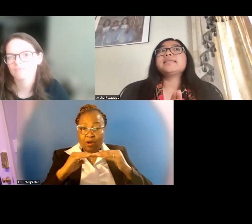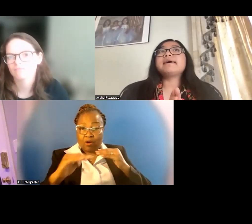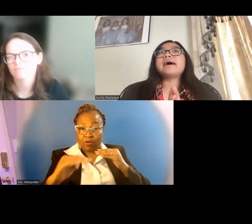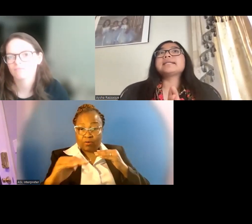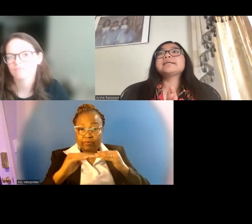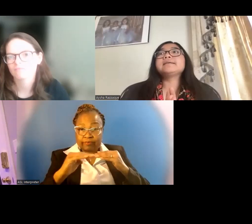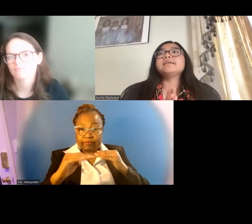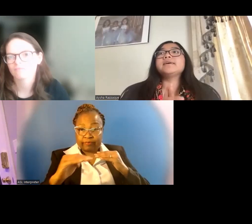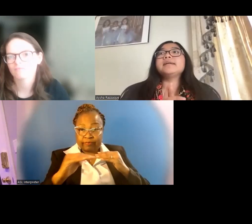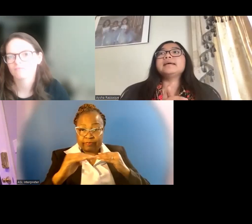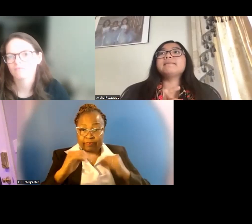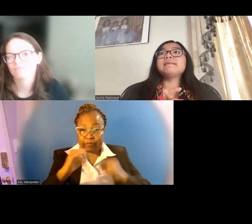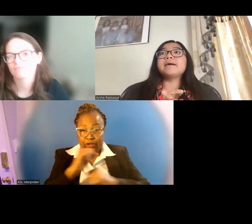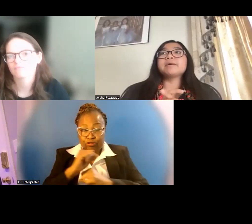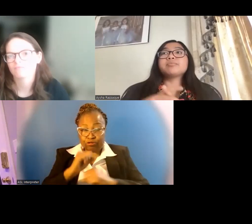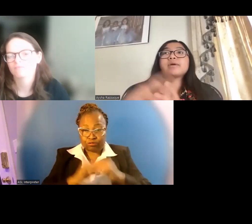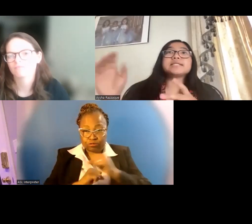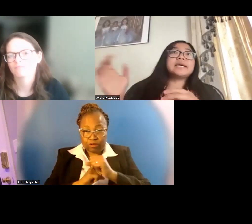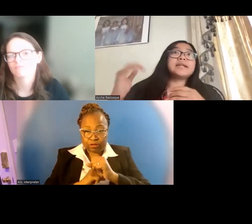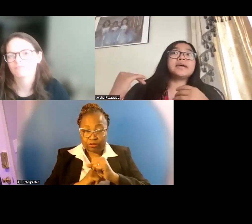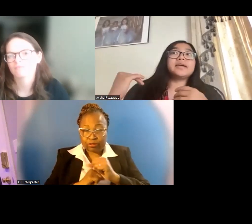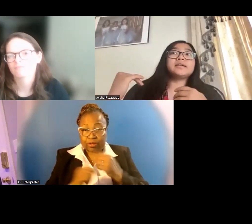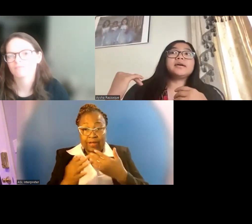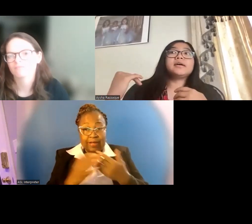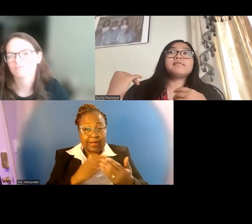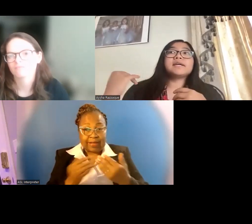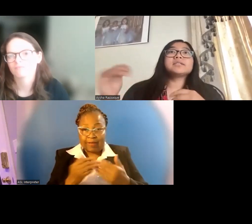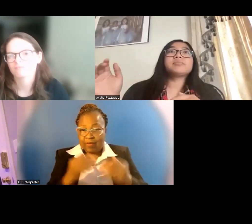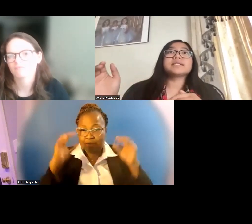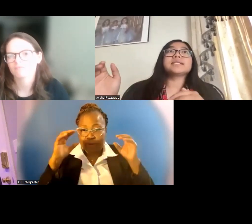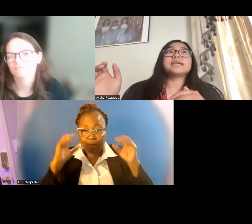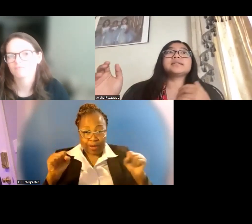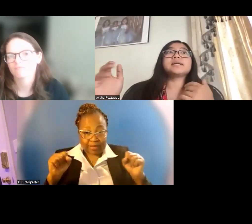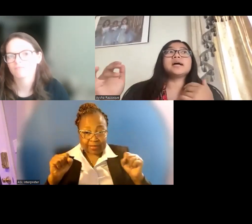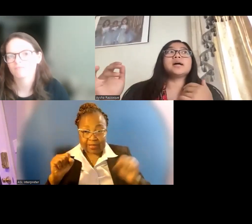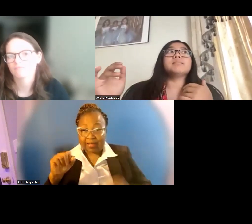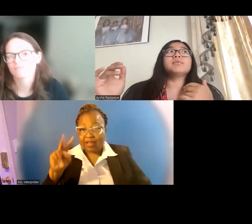in that even the president and vice president,